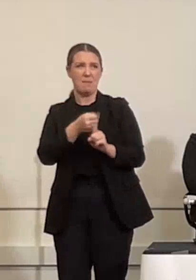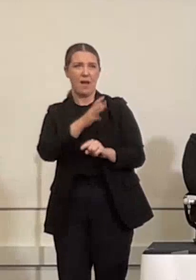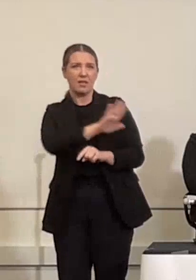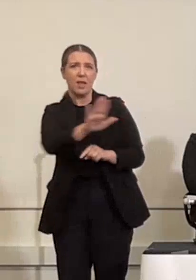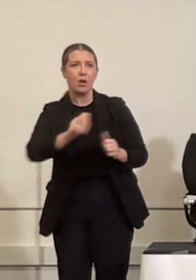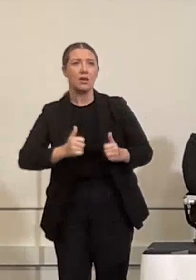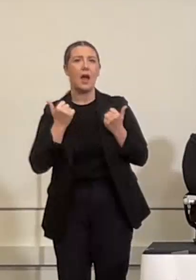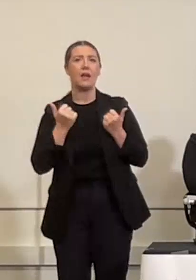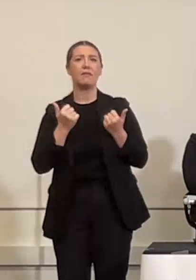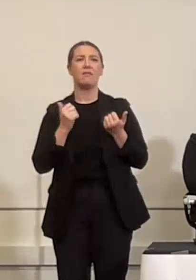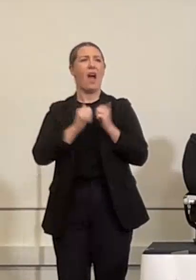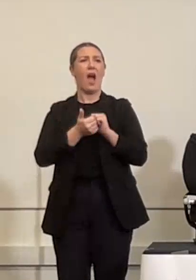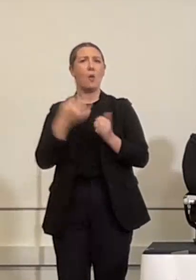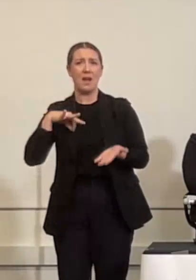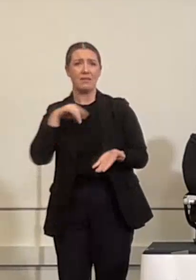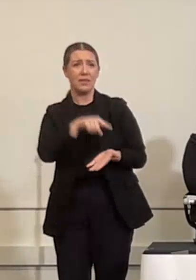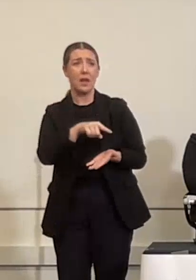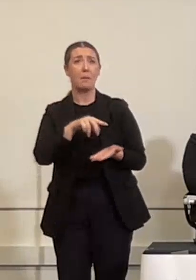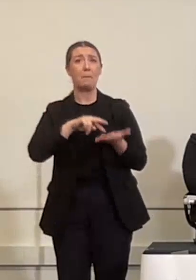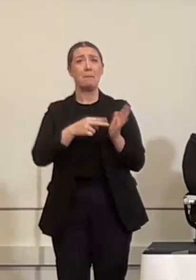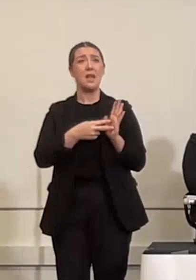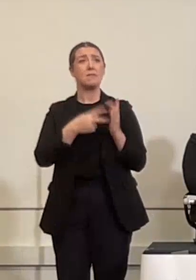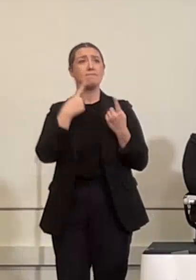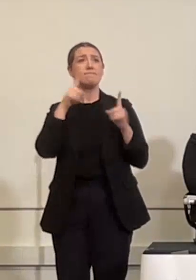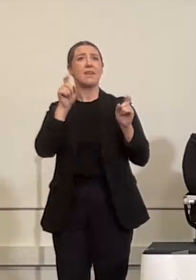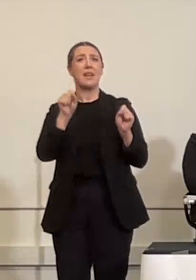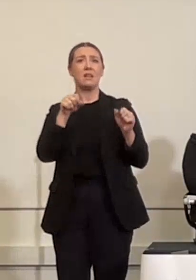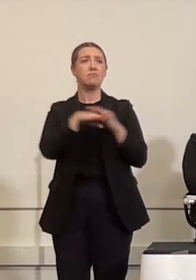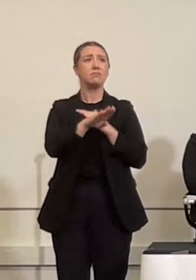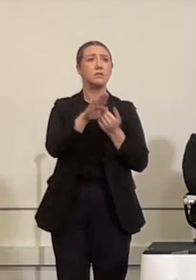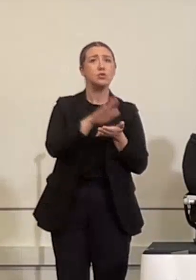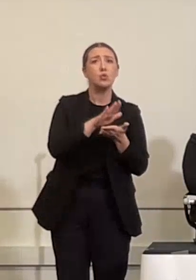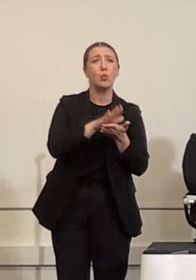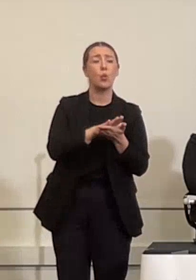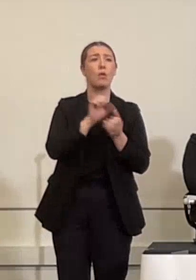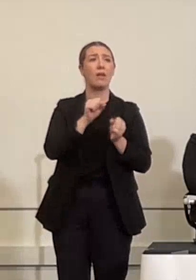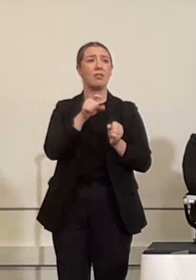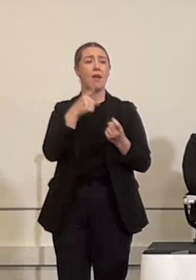Can they go to school now? Can they write the book they've always wanted to write?